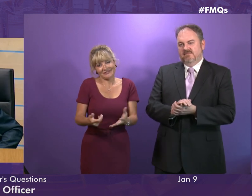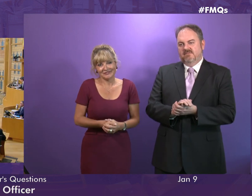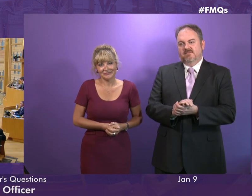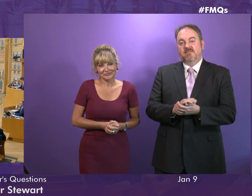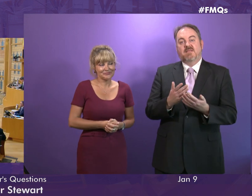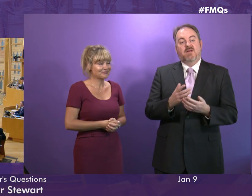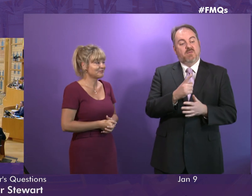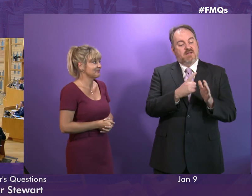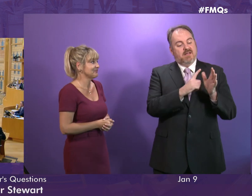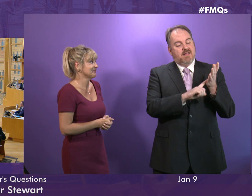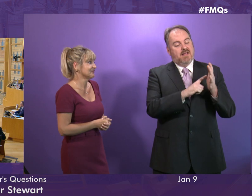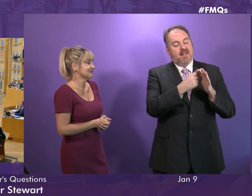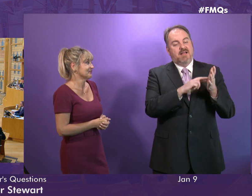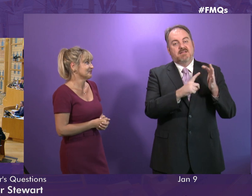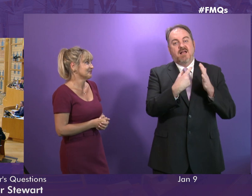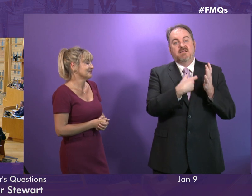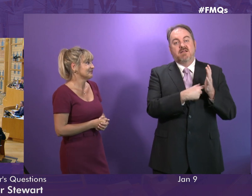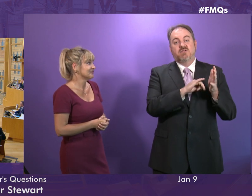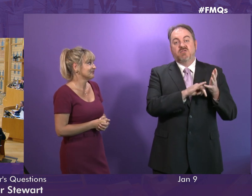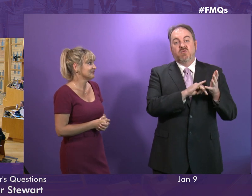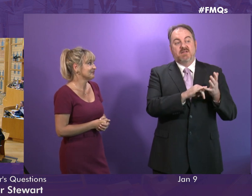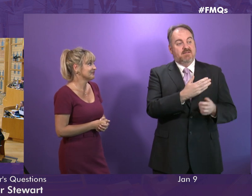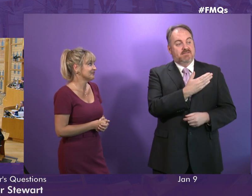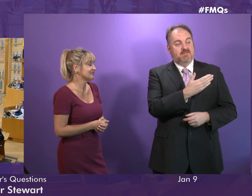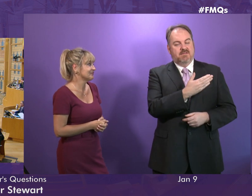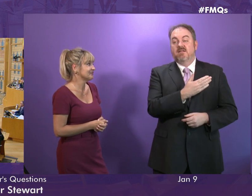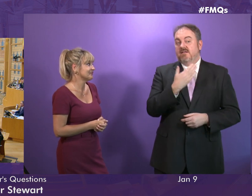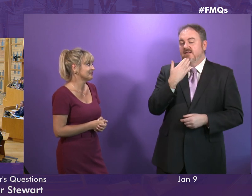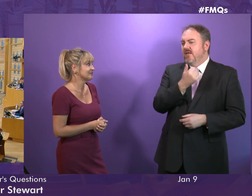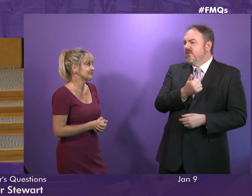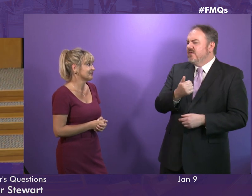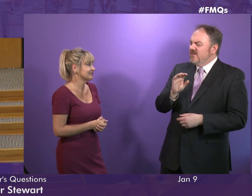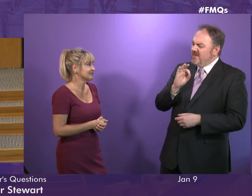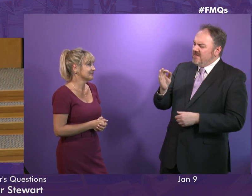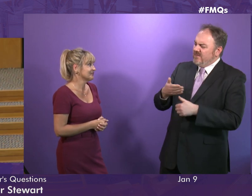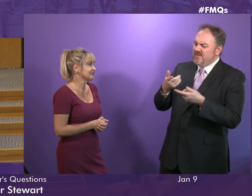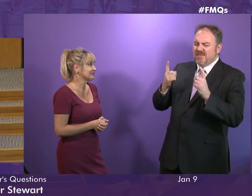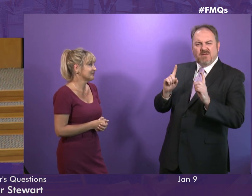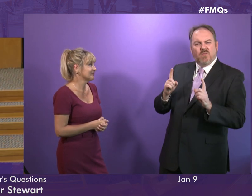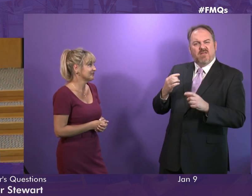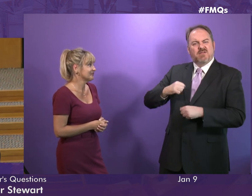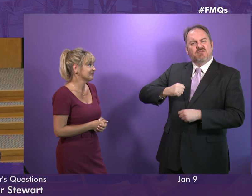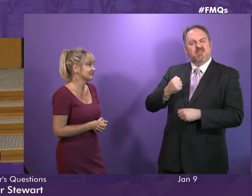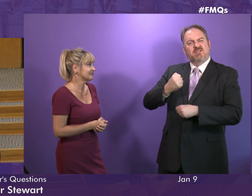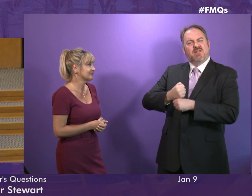Alexander Stewart (Mid Scotland and Fife) (Con): To ask the First Minister what the Scottish Government’s response is to reports that